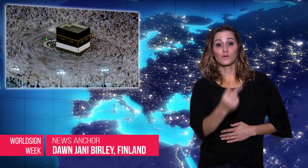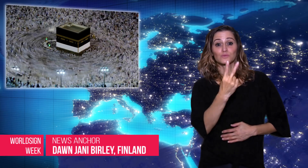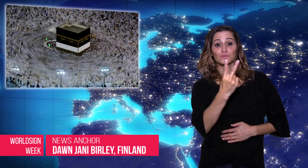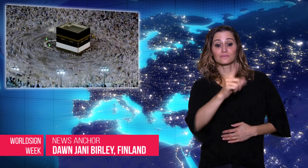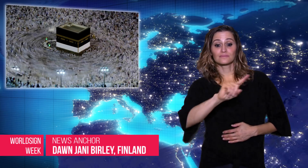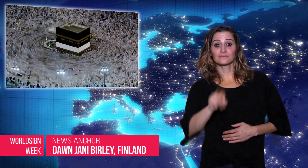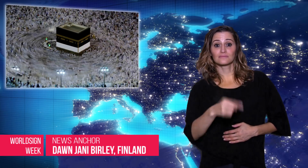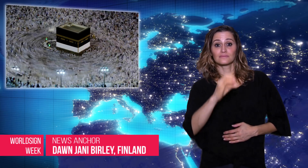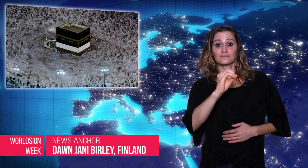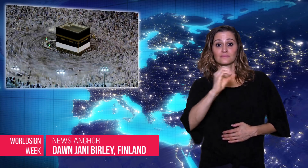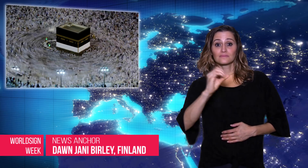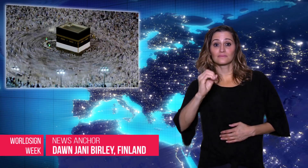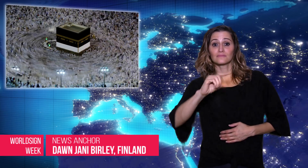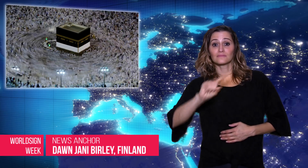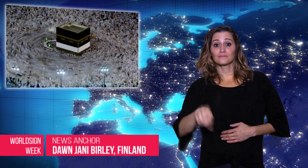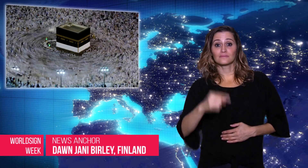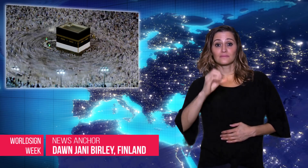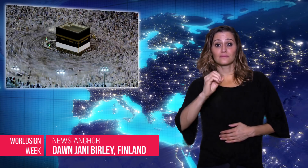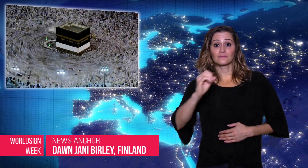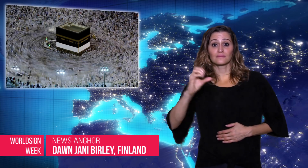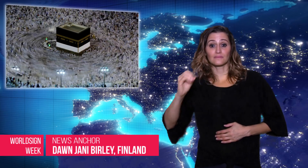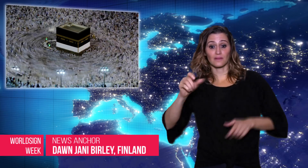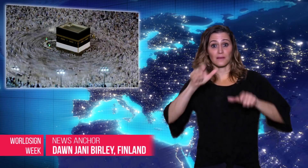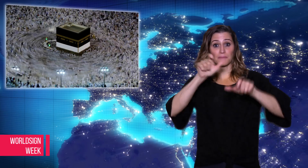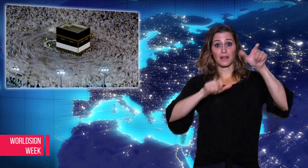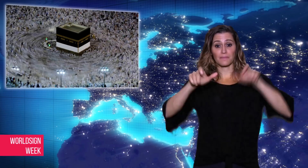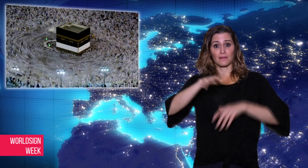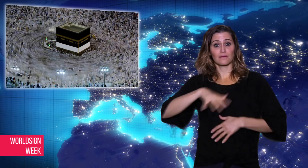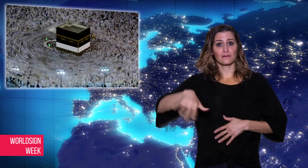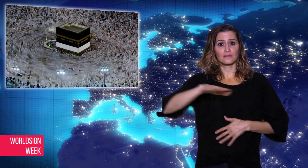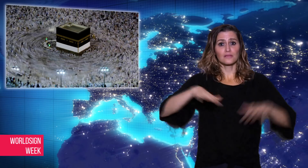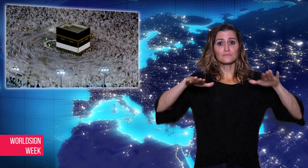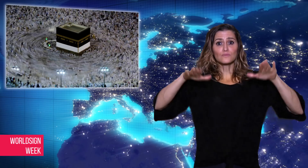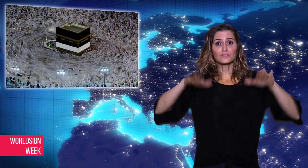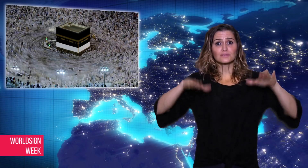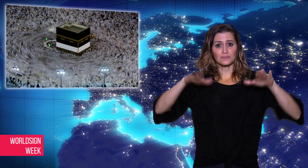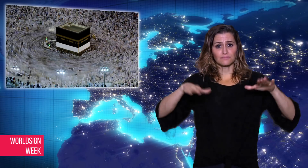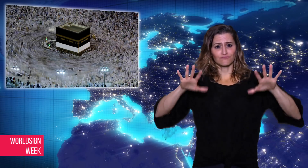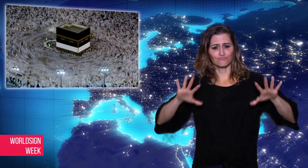Dawn: Two million Muslims make